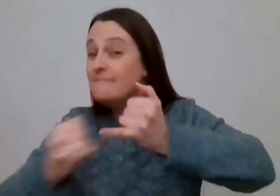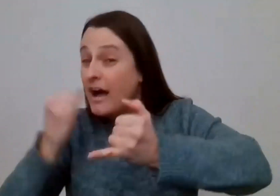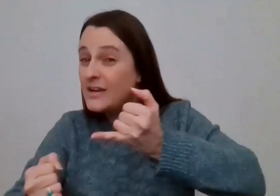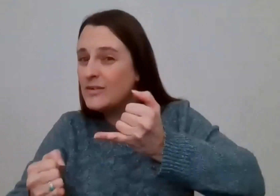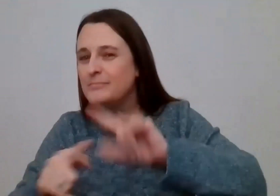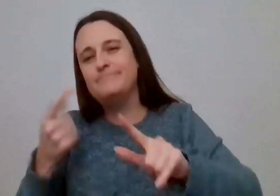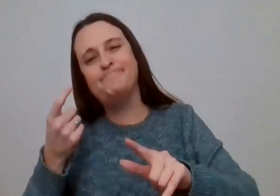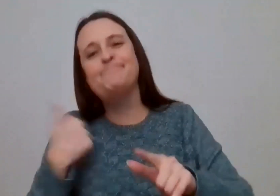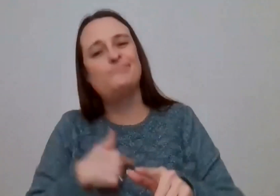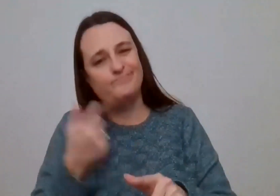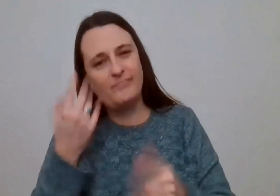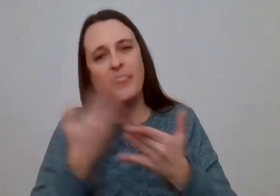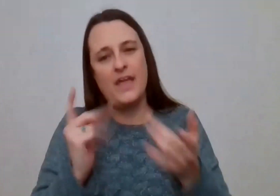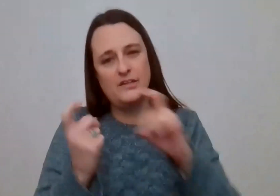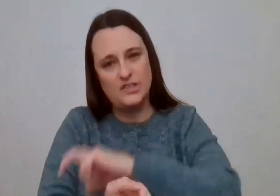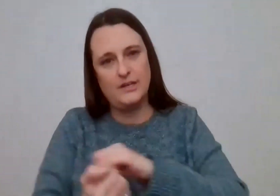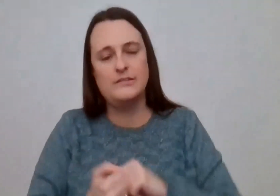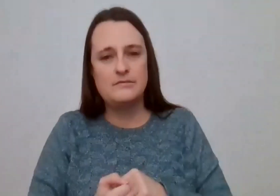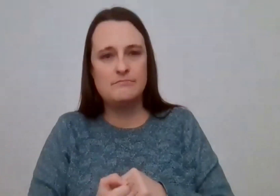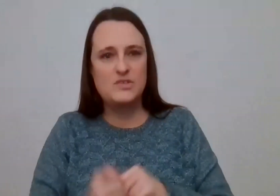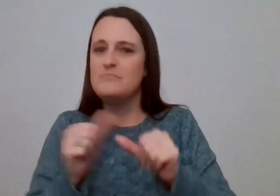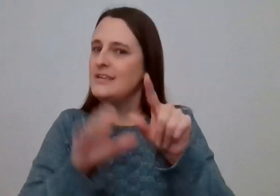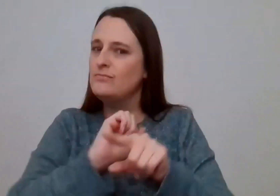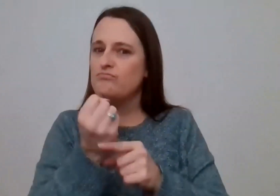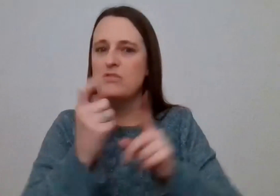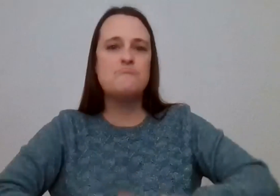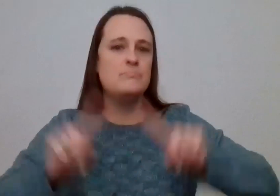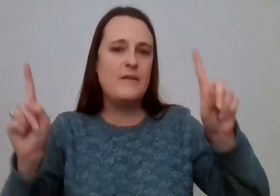there are some things that could be discussed case by case in terms of electives or even